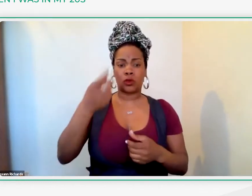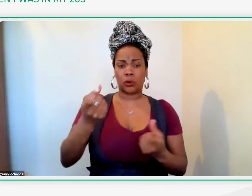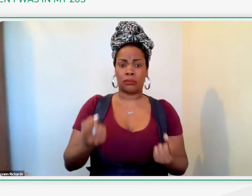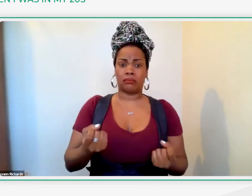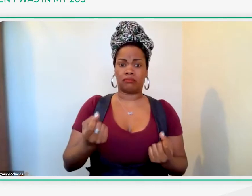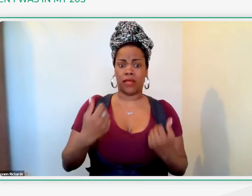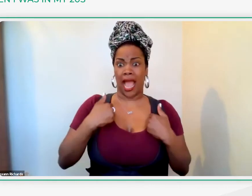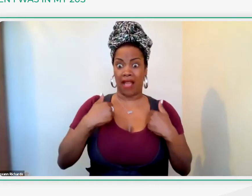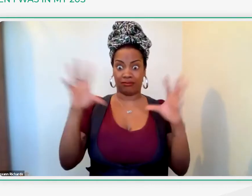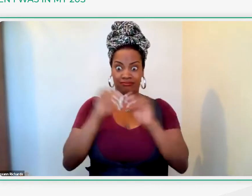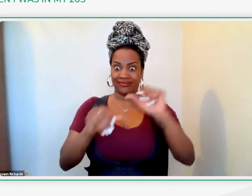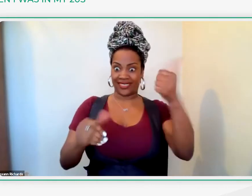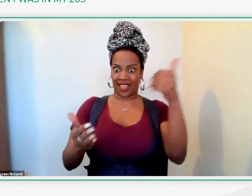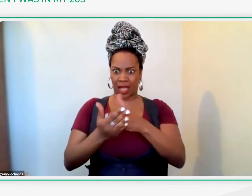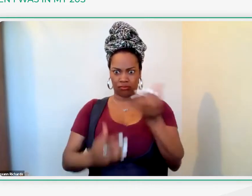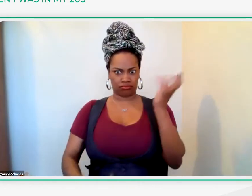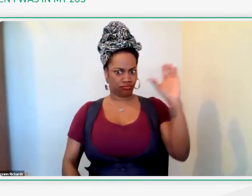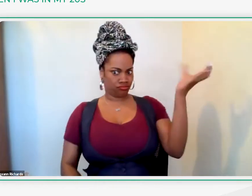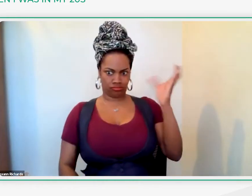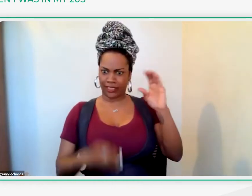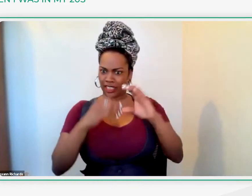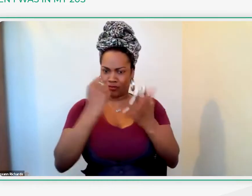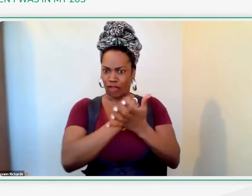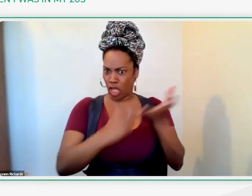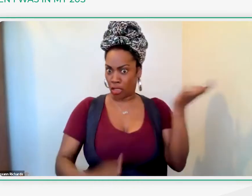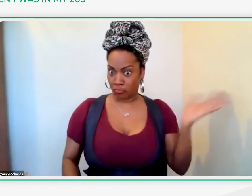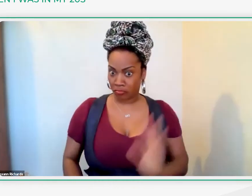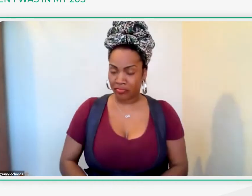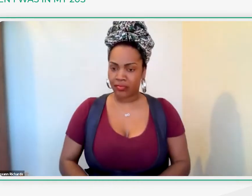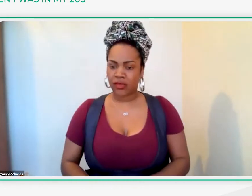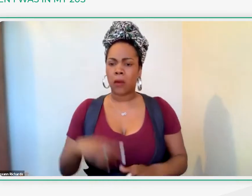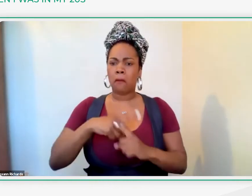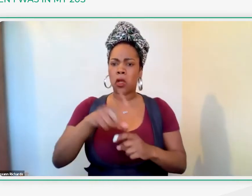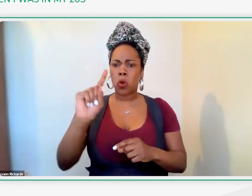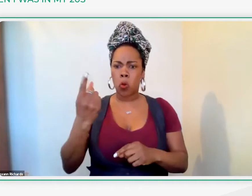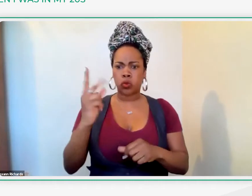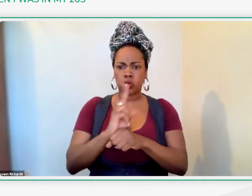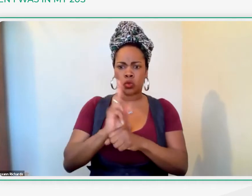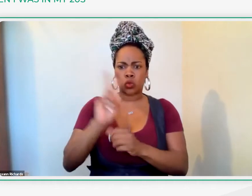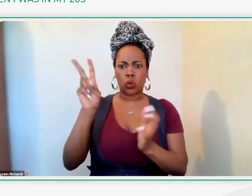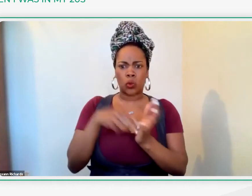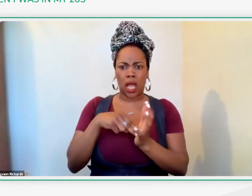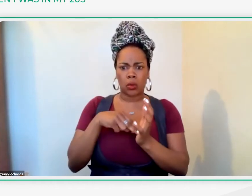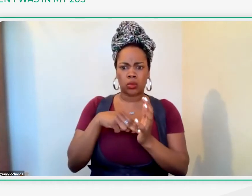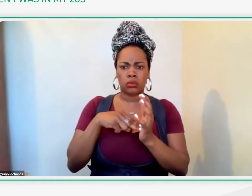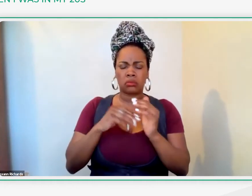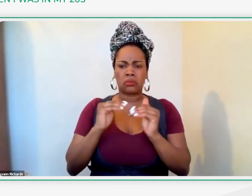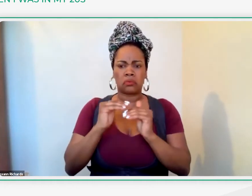Look at how much credit you use. For example, let's say you have a limit of $10,000 on your credit card,